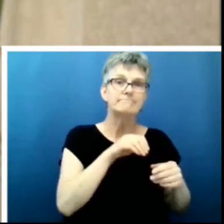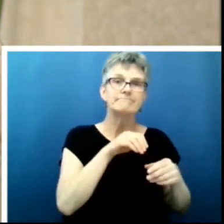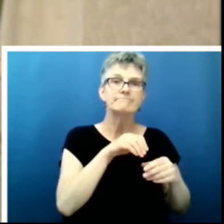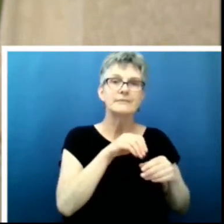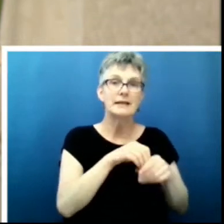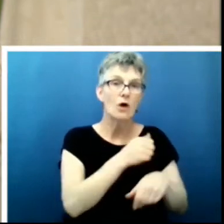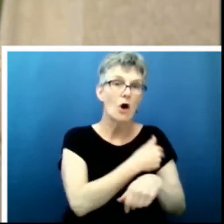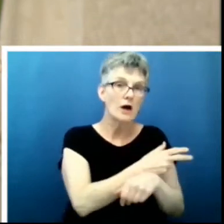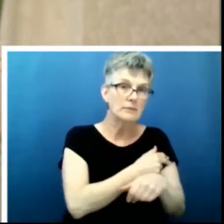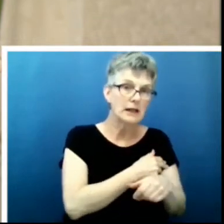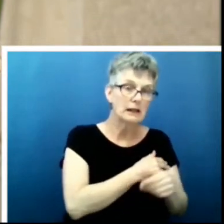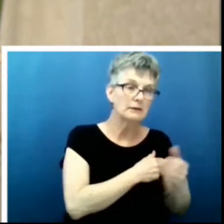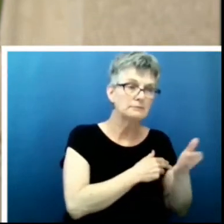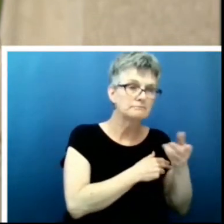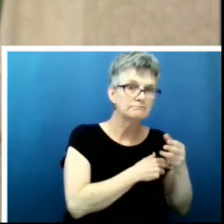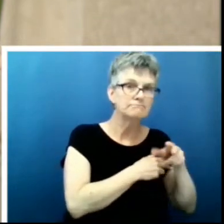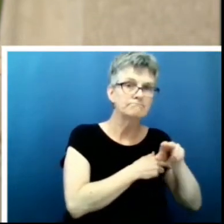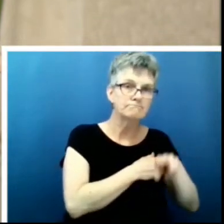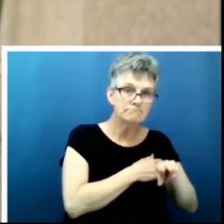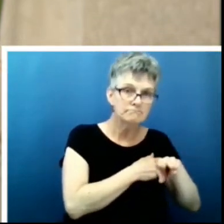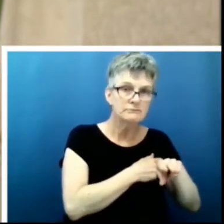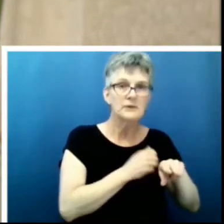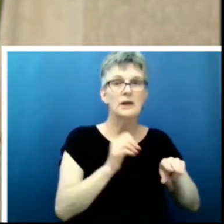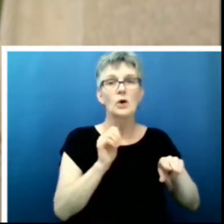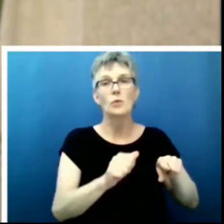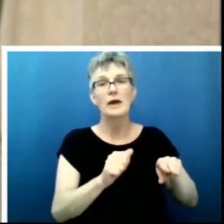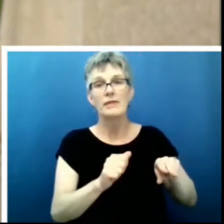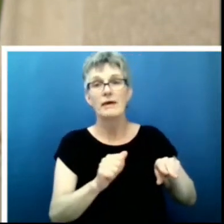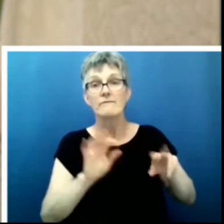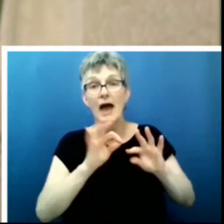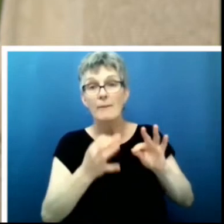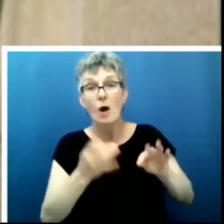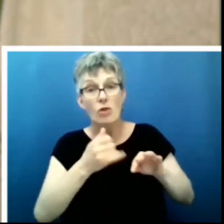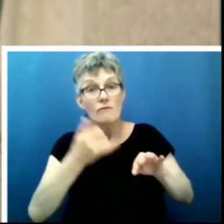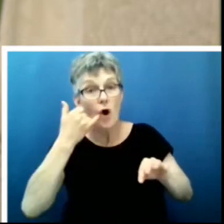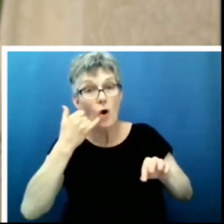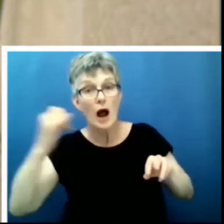and they often say the same final words. I love you.